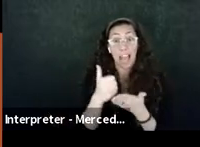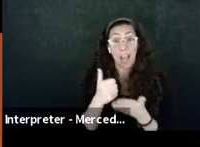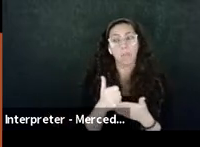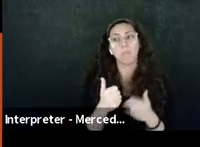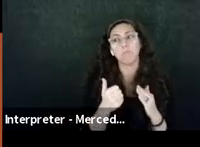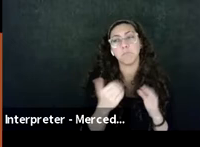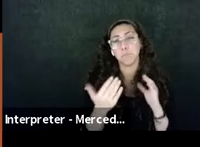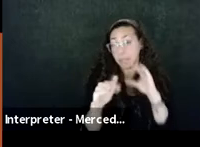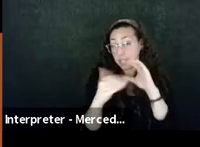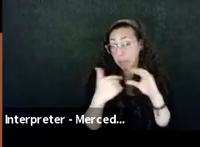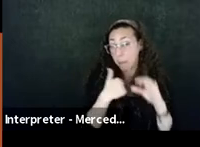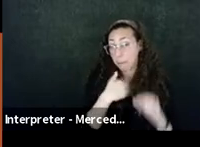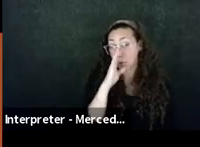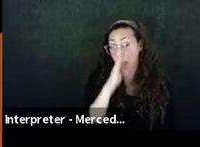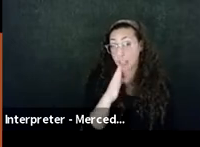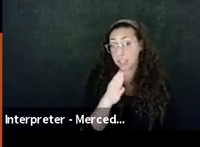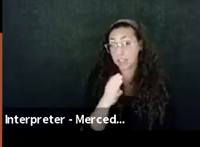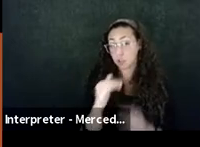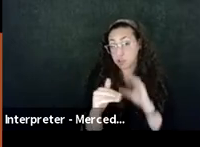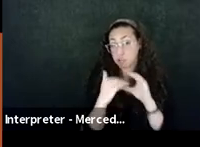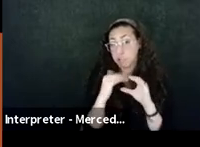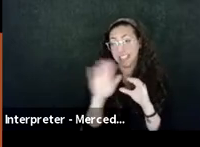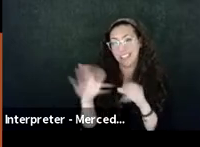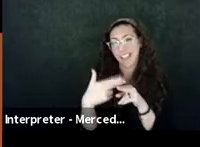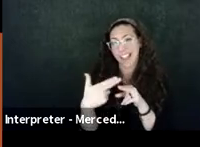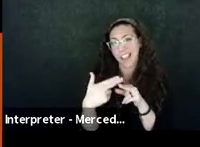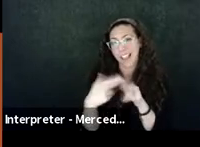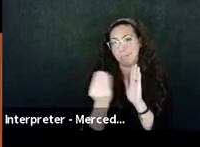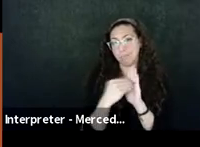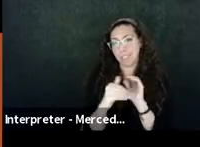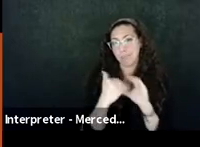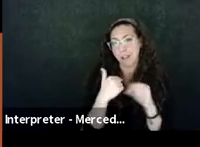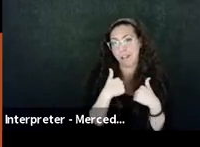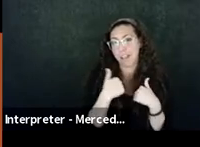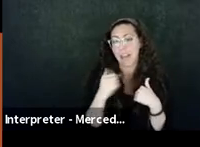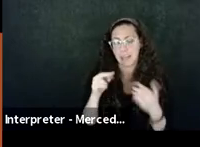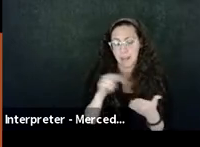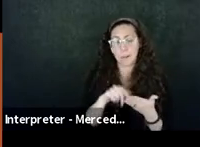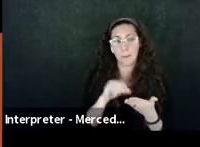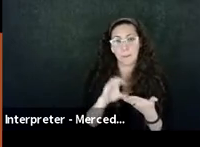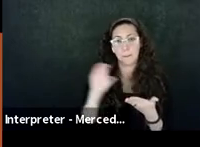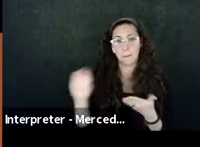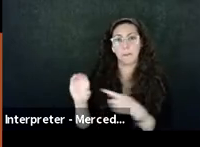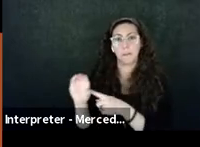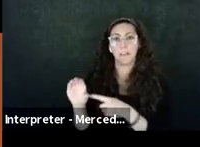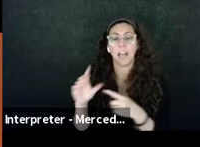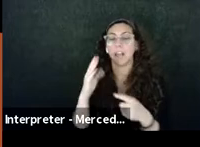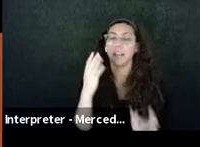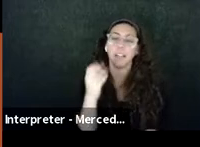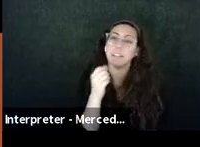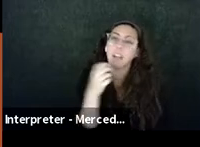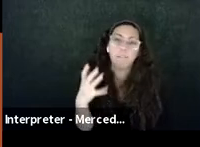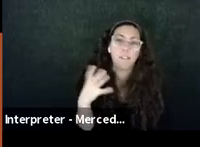Natalie Chavez: Your student name and then I can take it from there and assign it to the appropriate person. It's not sophisticated I know guys, but that's the best that we can do at this point.